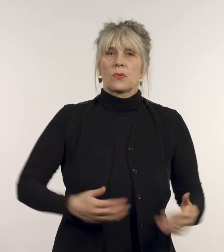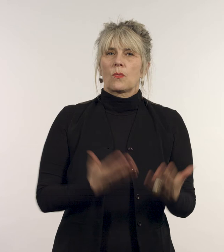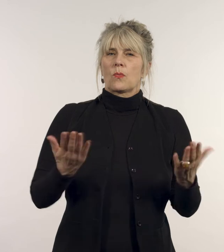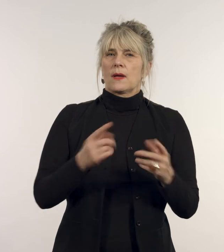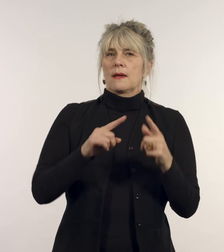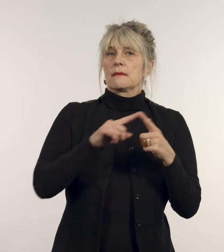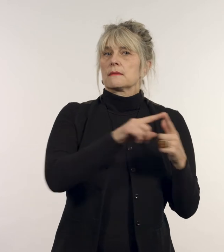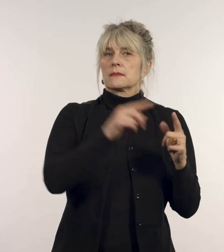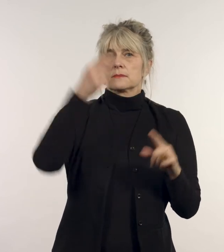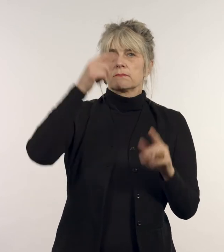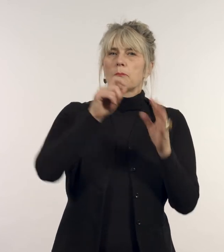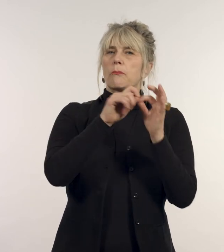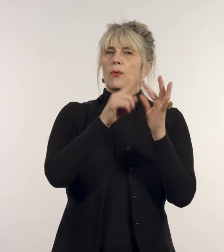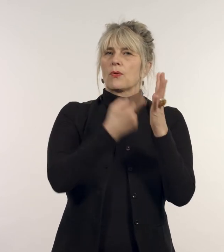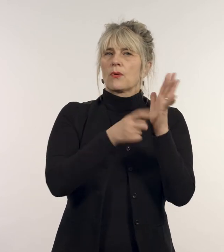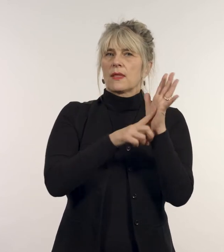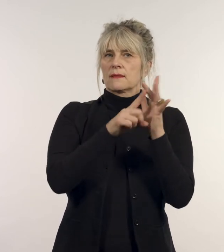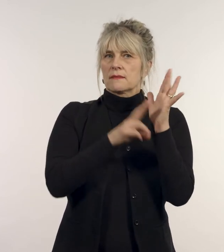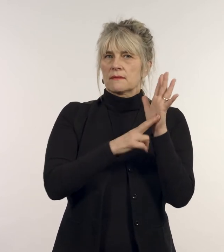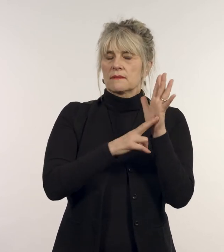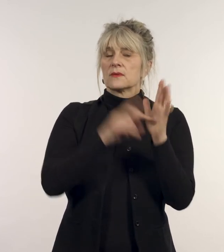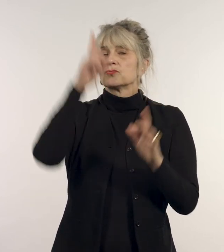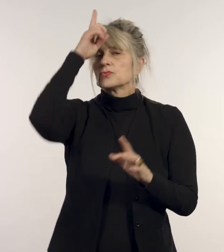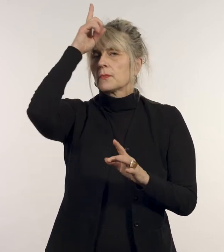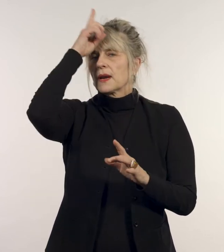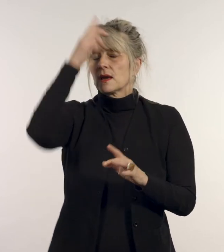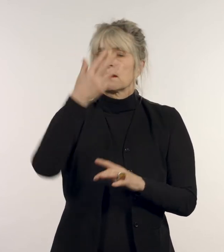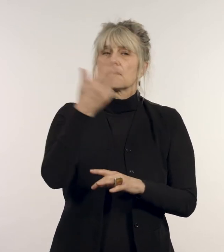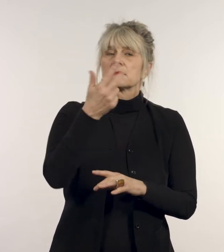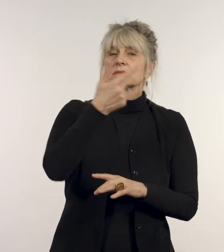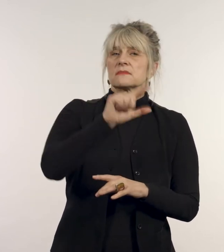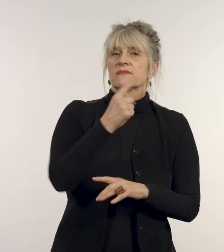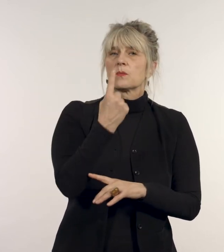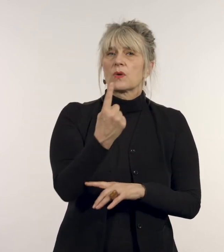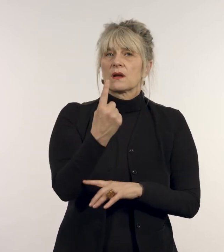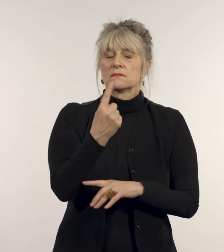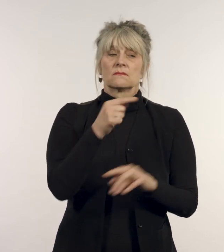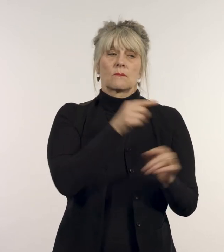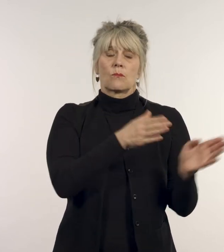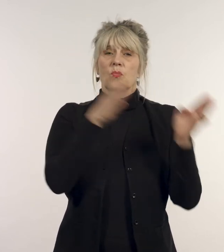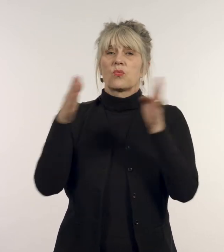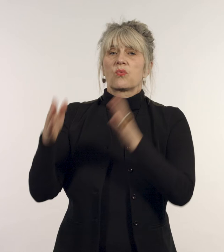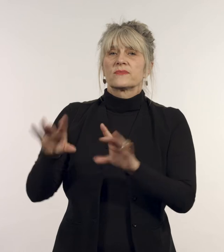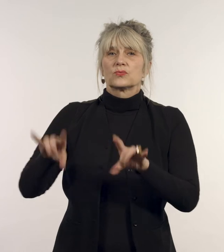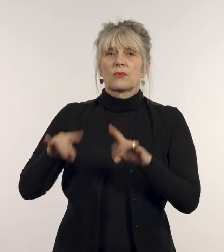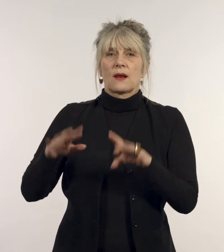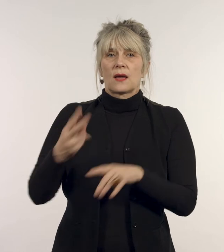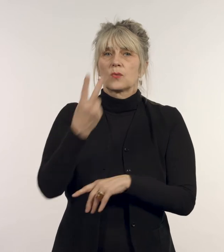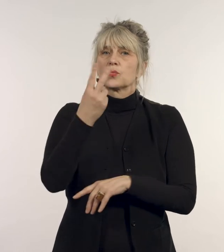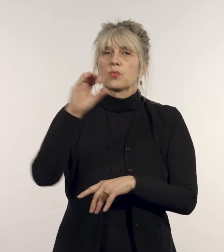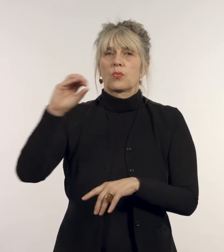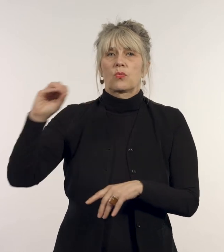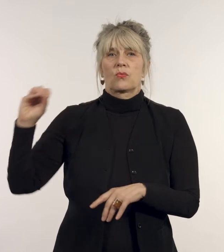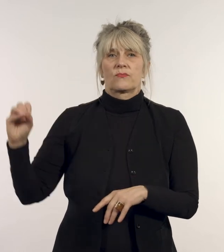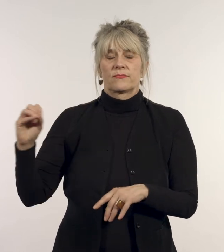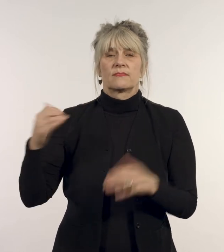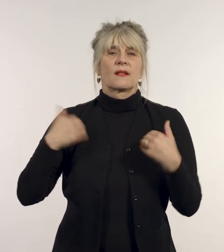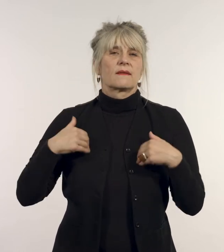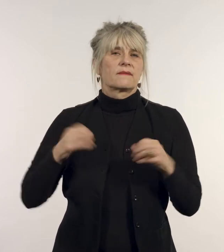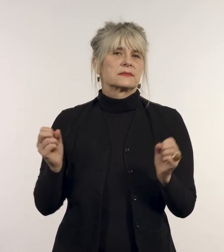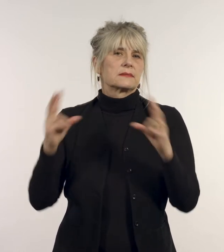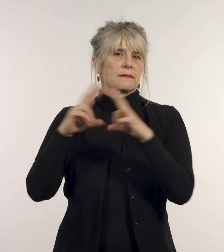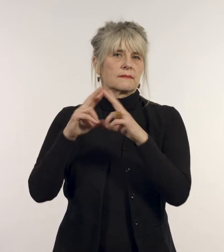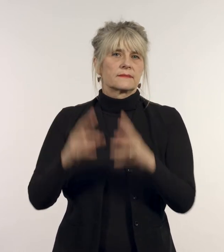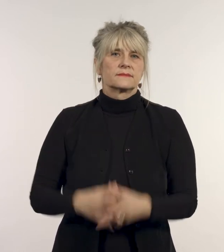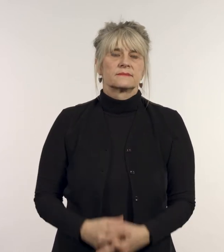Longhurst was born in East Berlin, Germany, in 1971, moved to Australia in 2000 and is now based in Sydney.